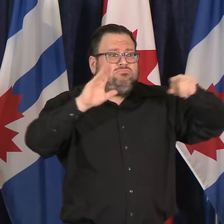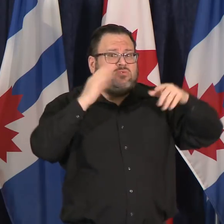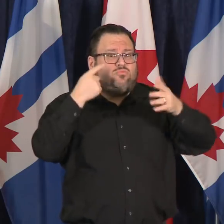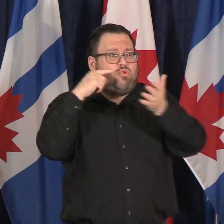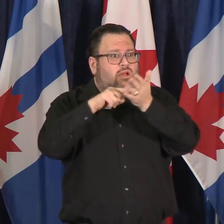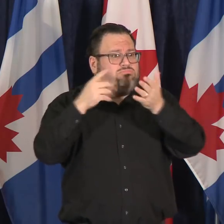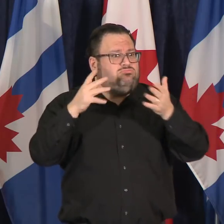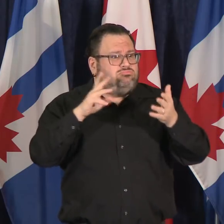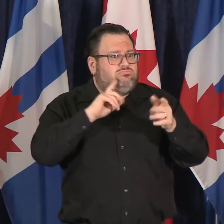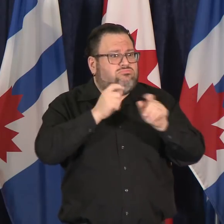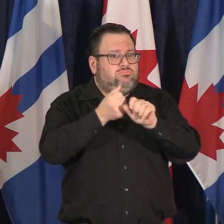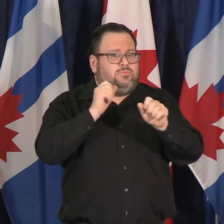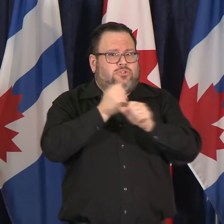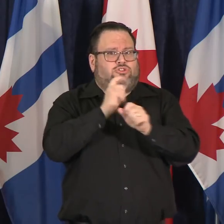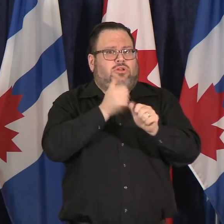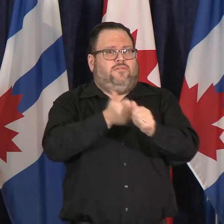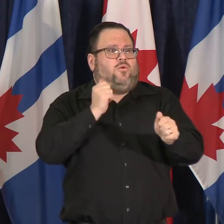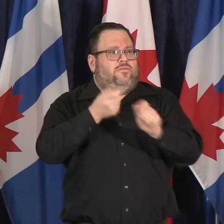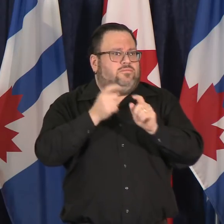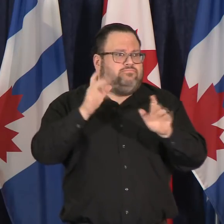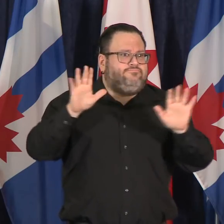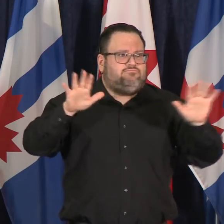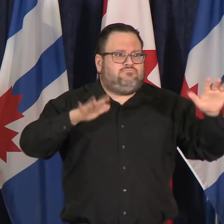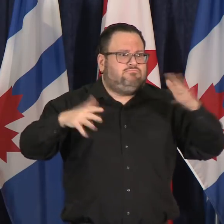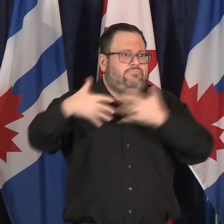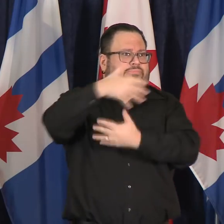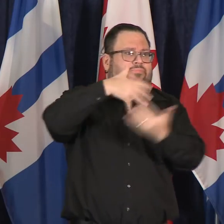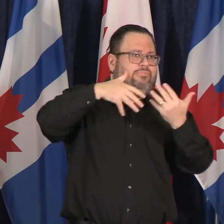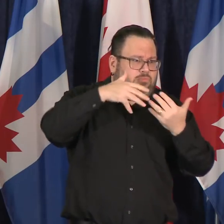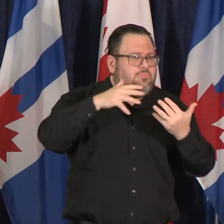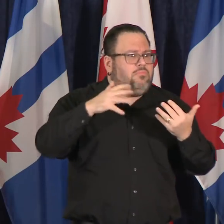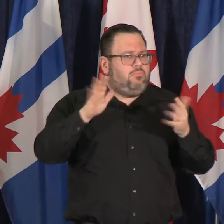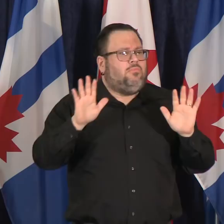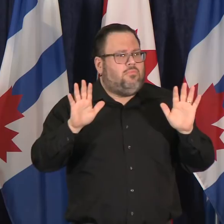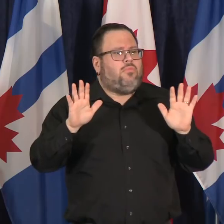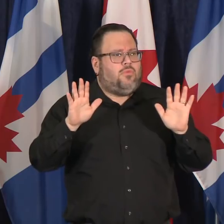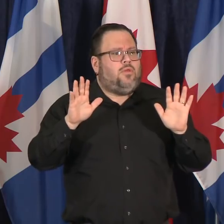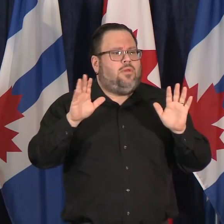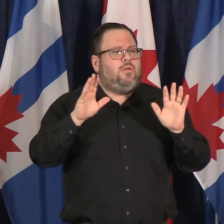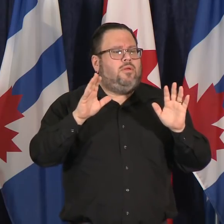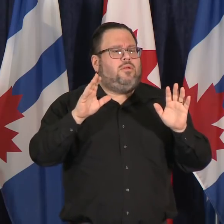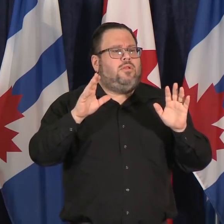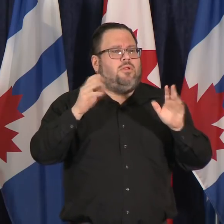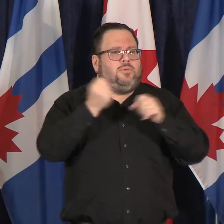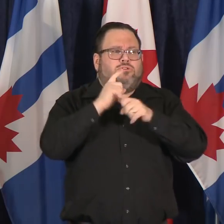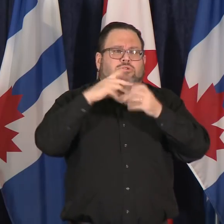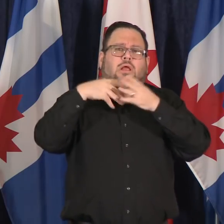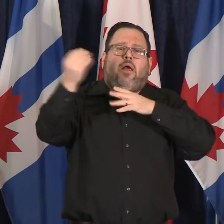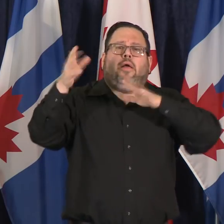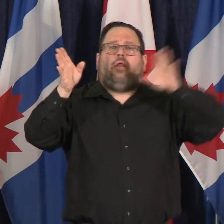seen individual residents refraining from going out you know not doing play